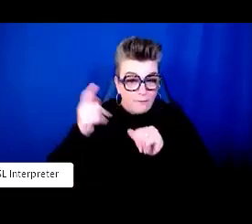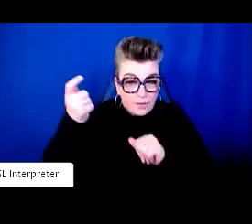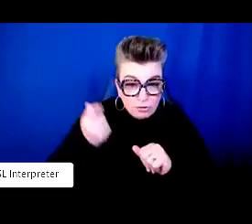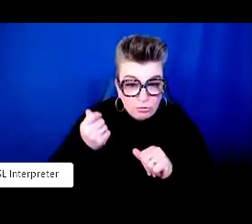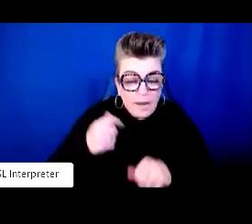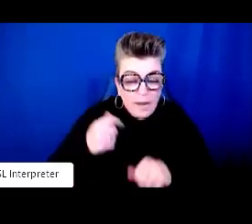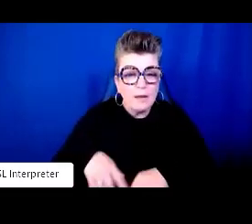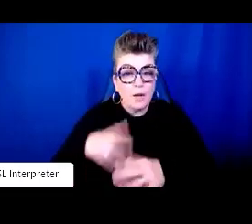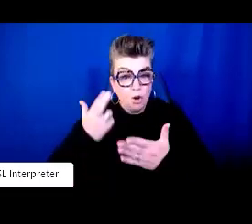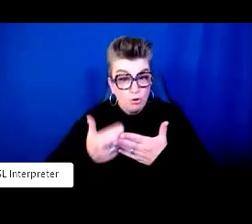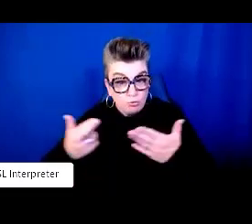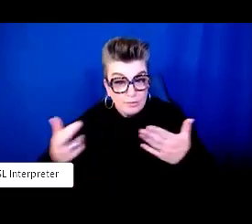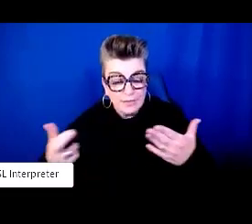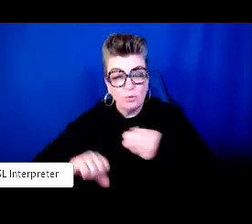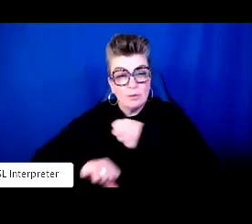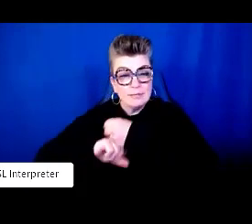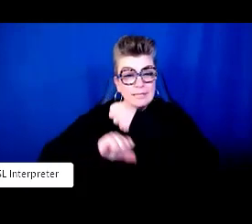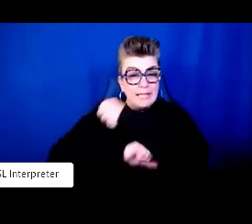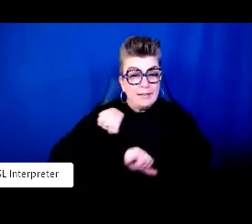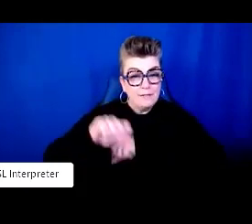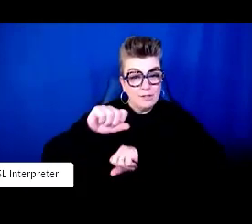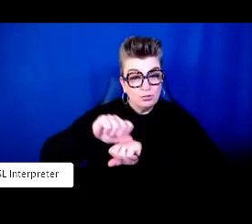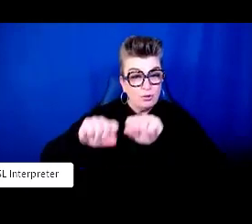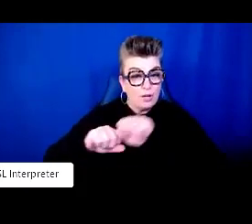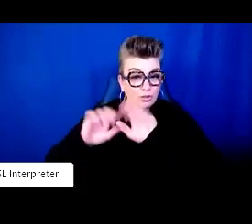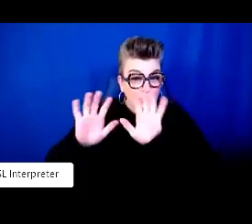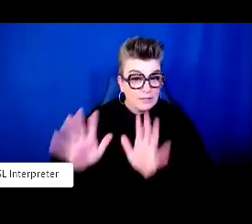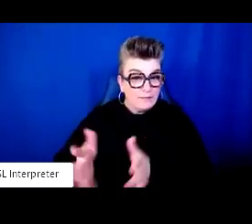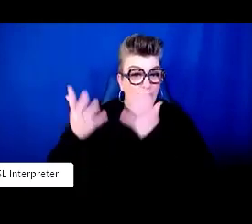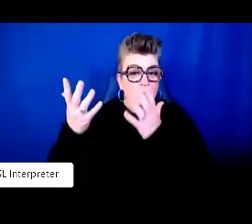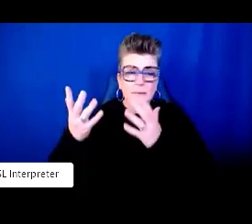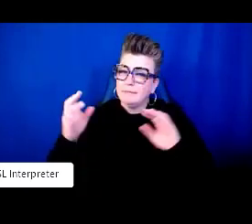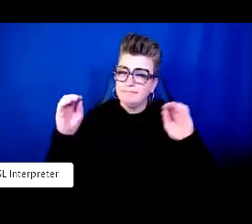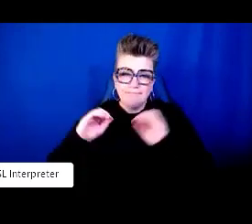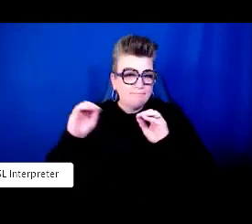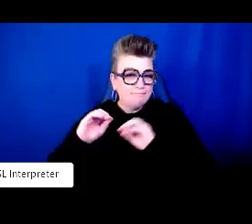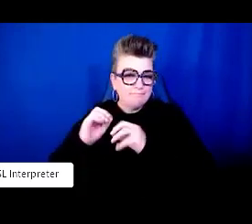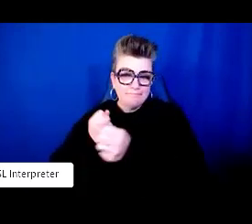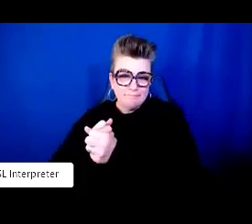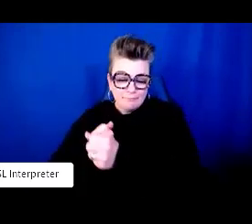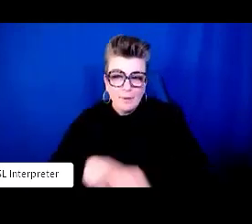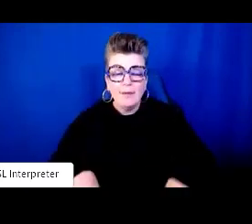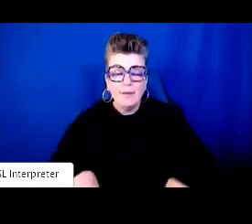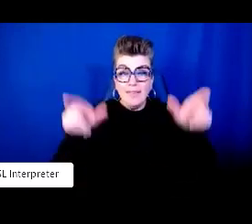and infrastructure development. This list might be helpful if you are doing some early planning